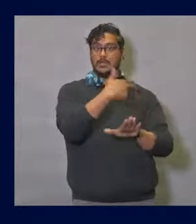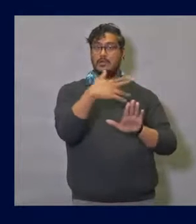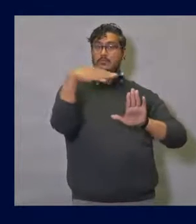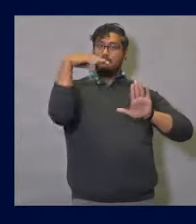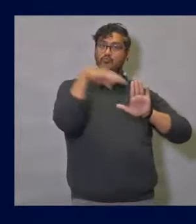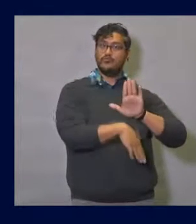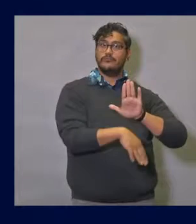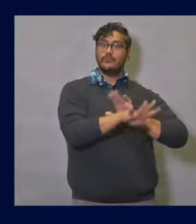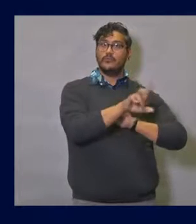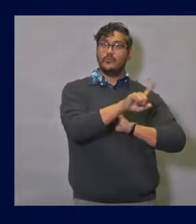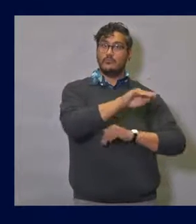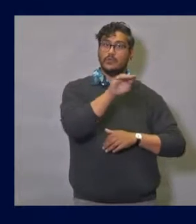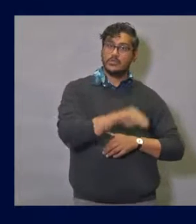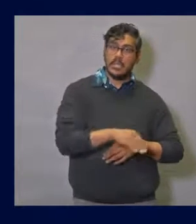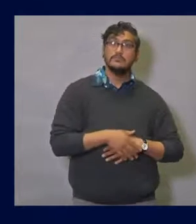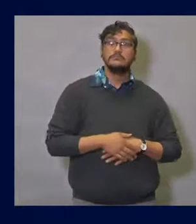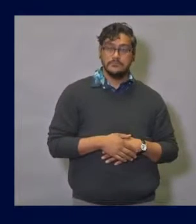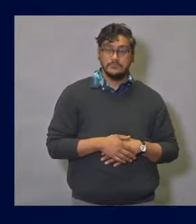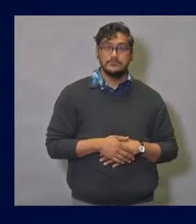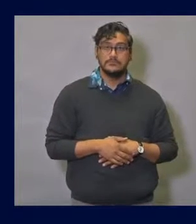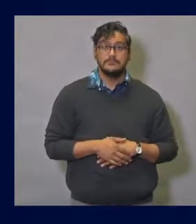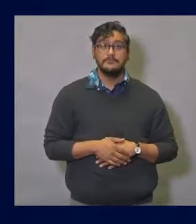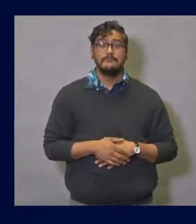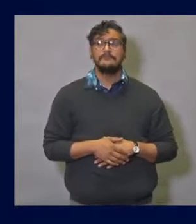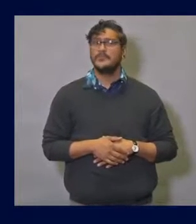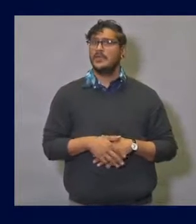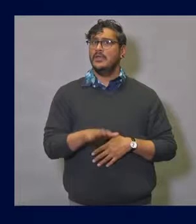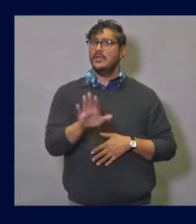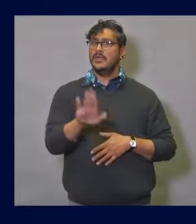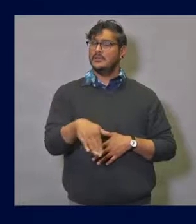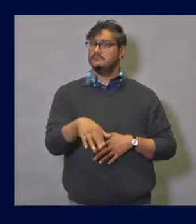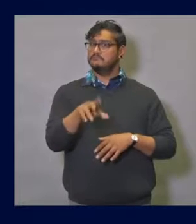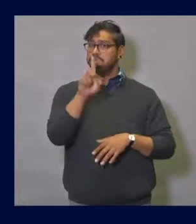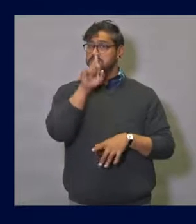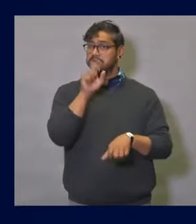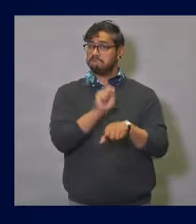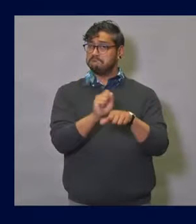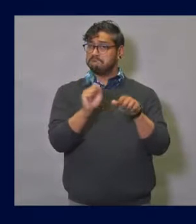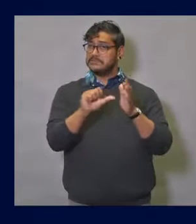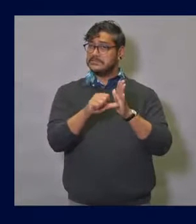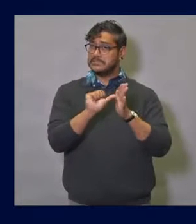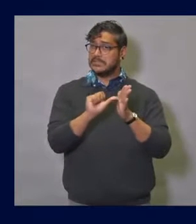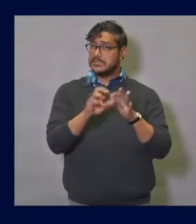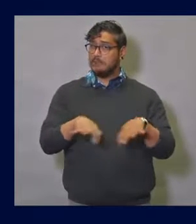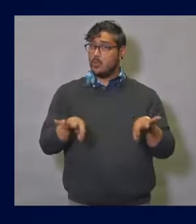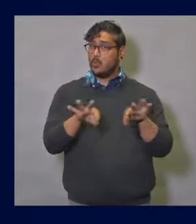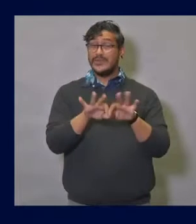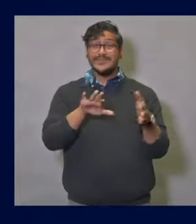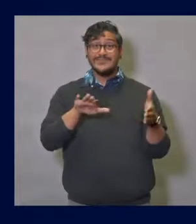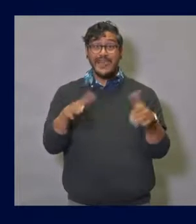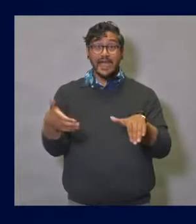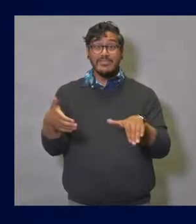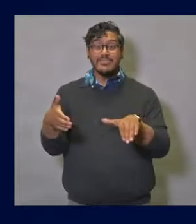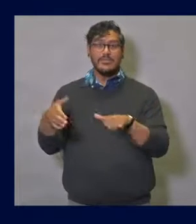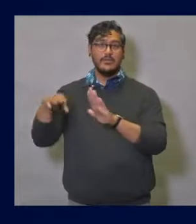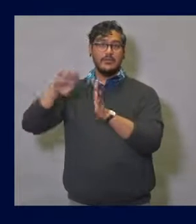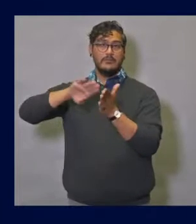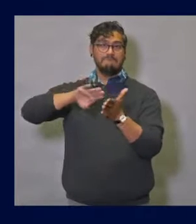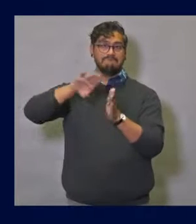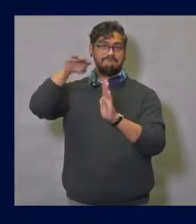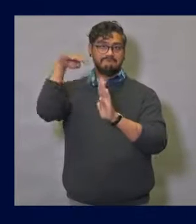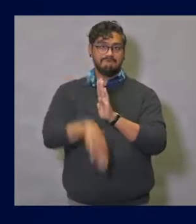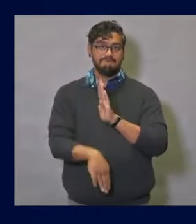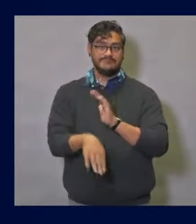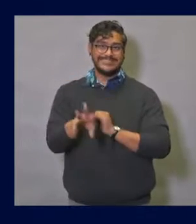HOSPITALIZATIONS DECREASED 41%.